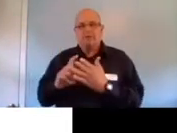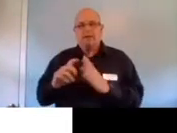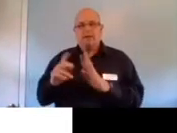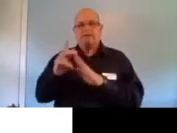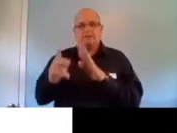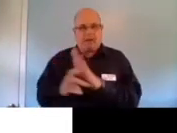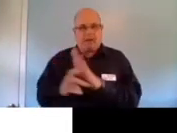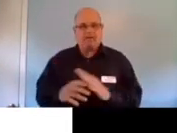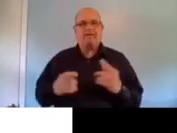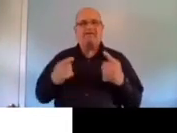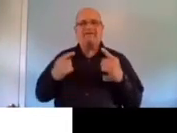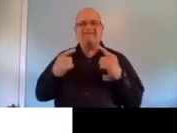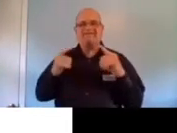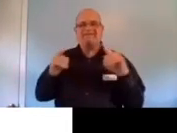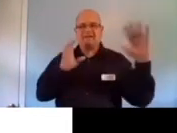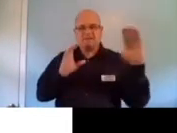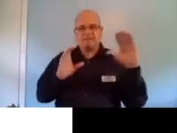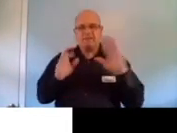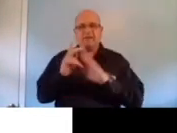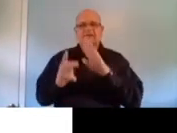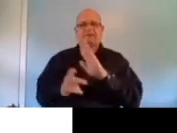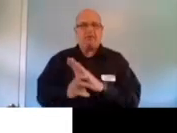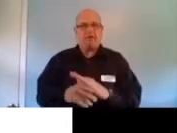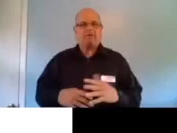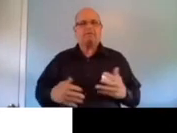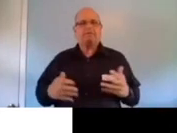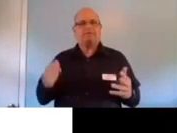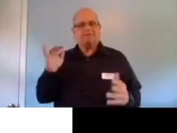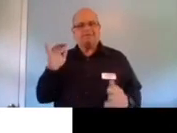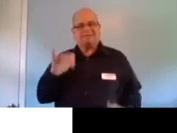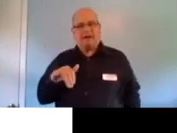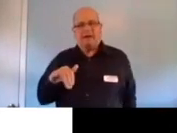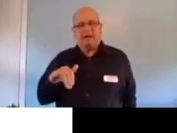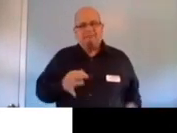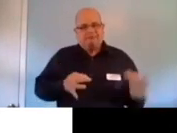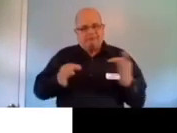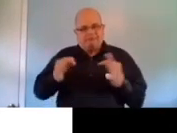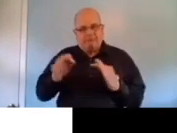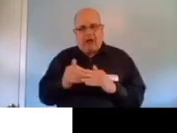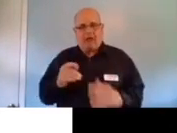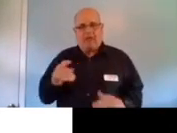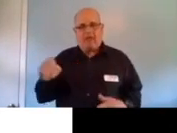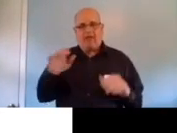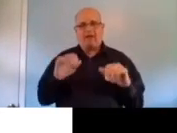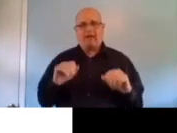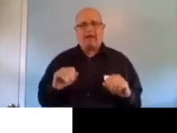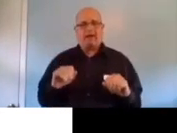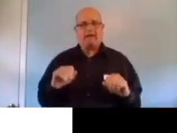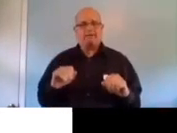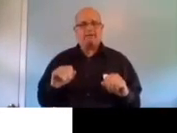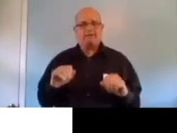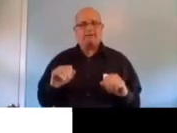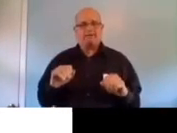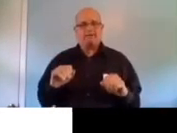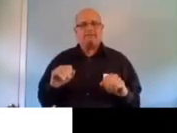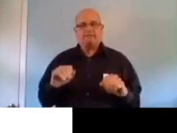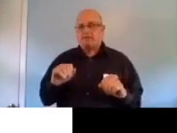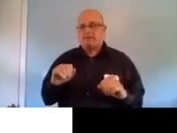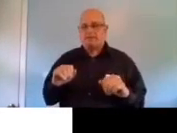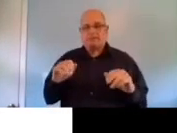communication policy that explains how they can be ‑‑ how someone can request an interpreter,